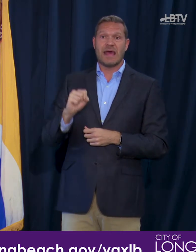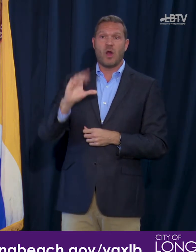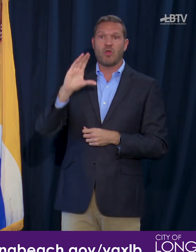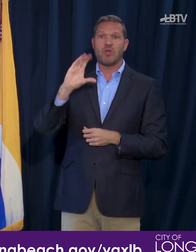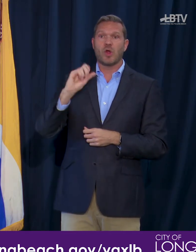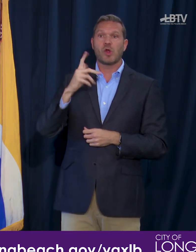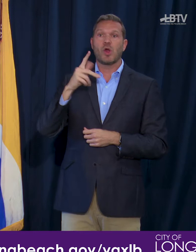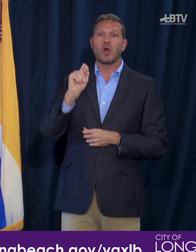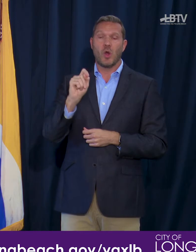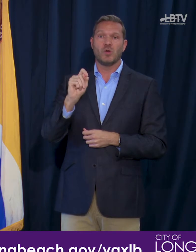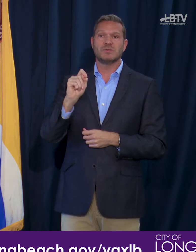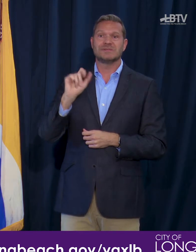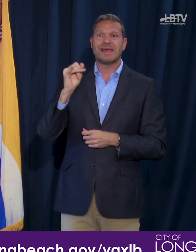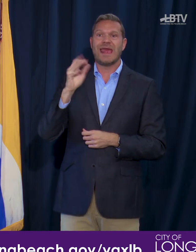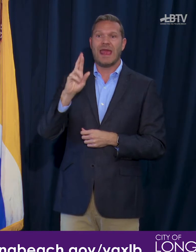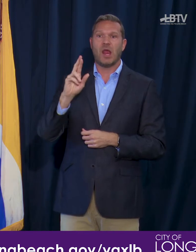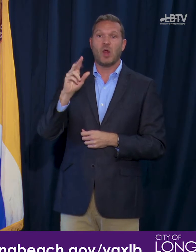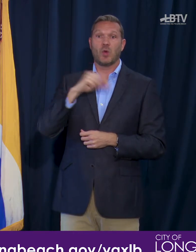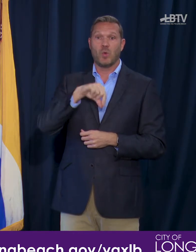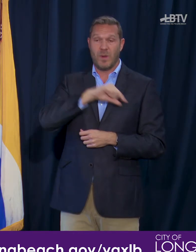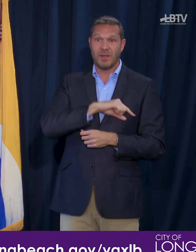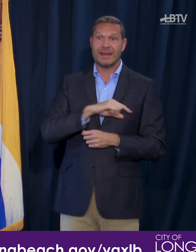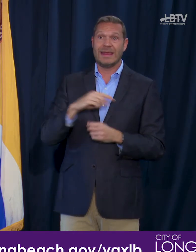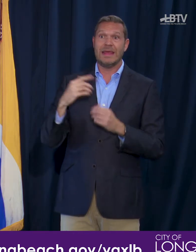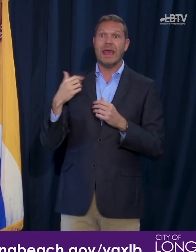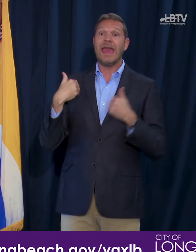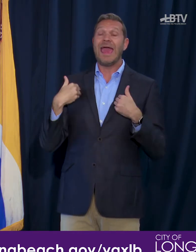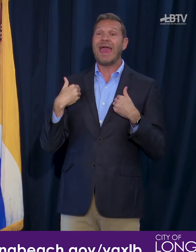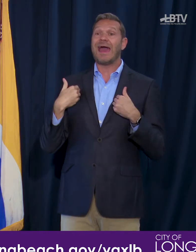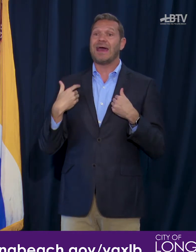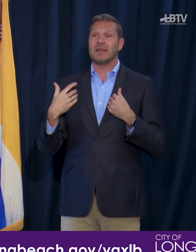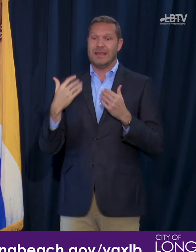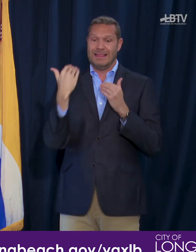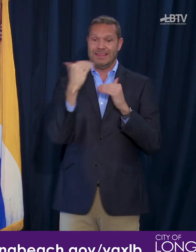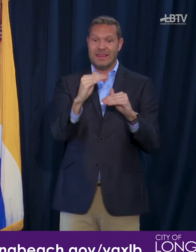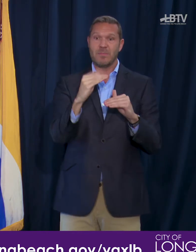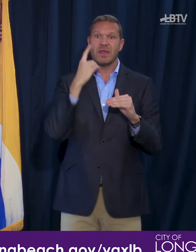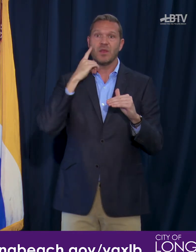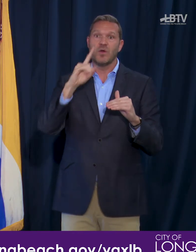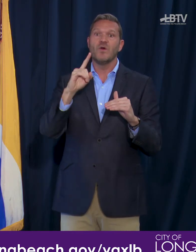the limits on cremations because there's been such a backlog of people due to deaths and